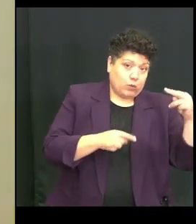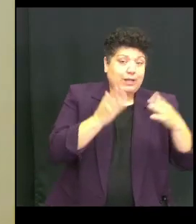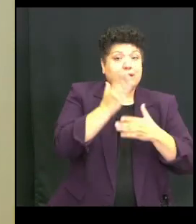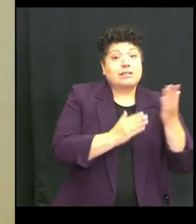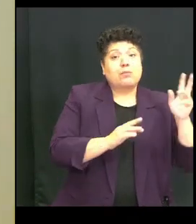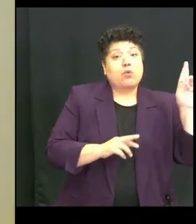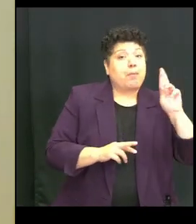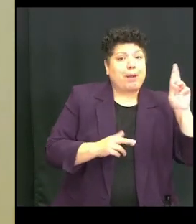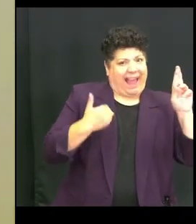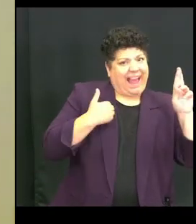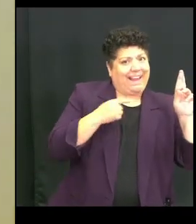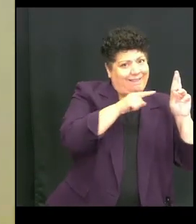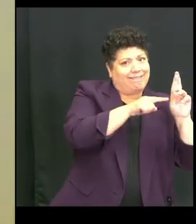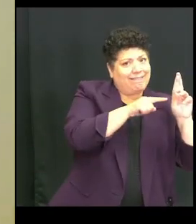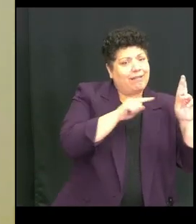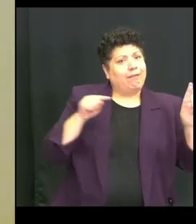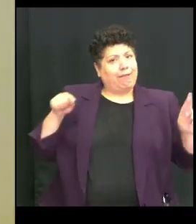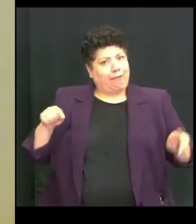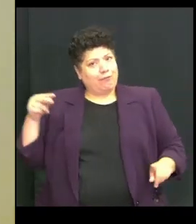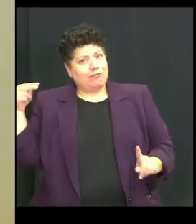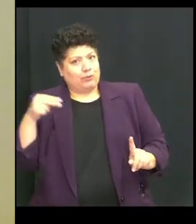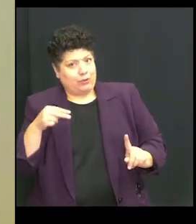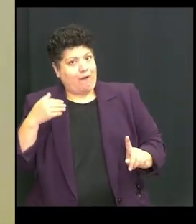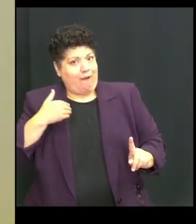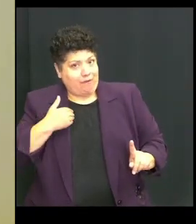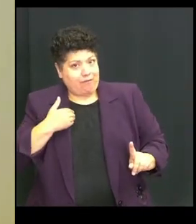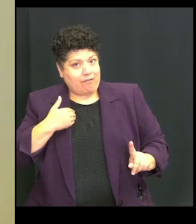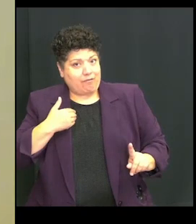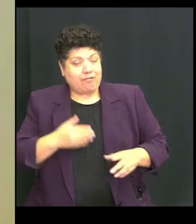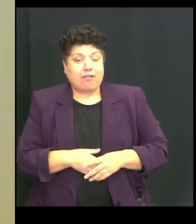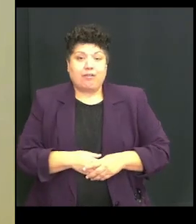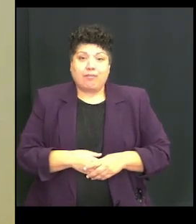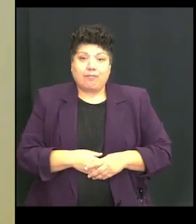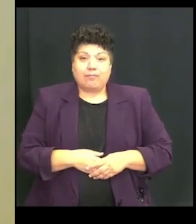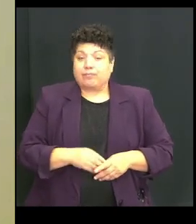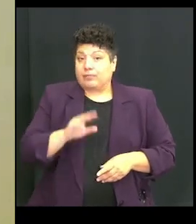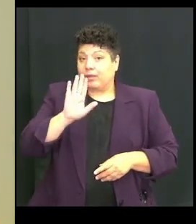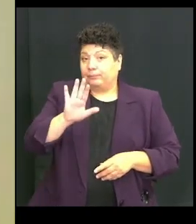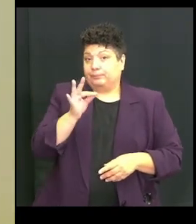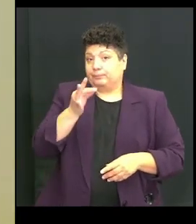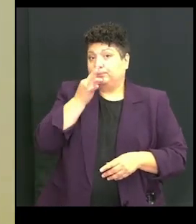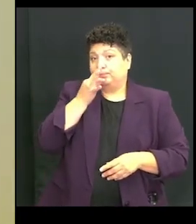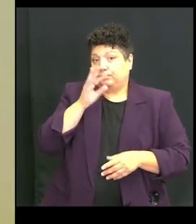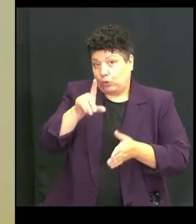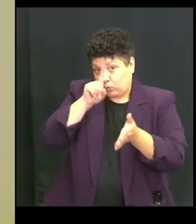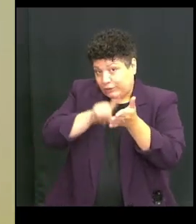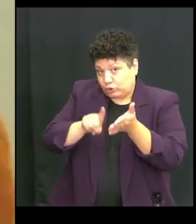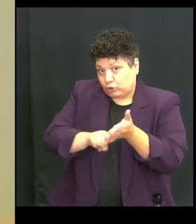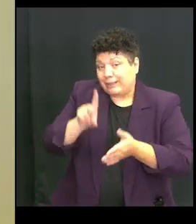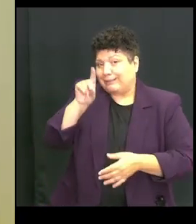The amazing thing about this research, and they replicated it with a few different issues,